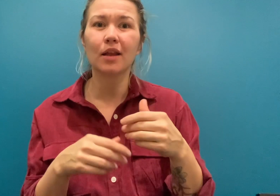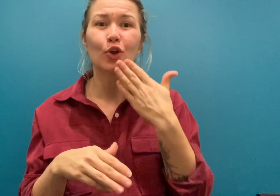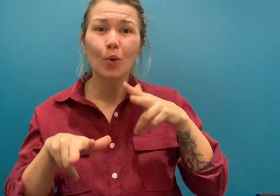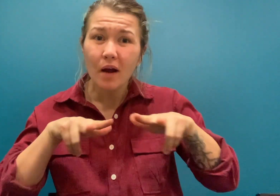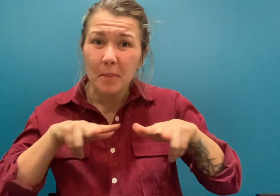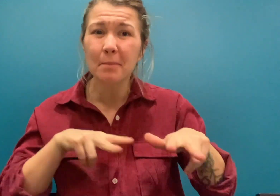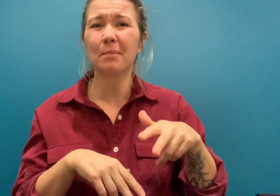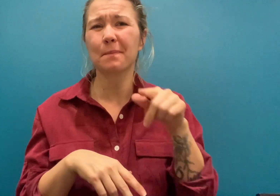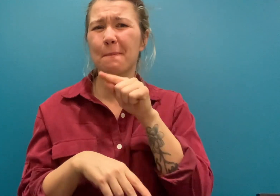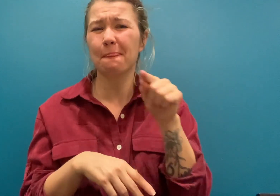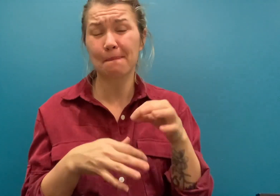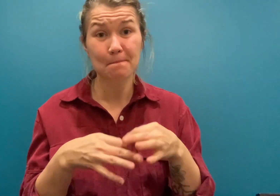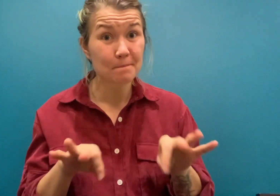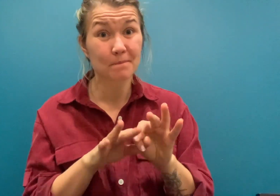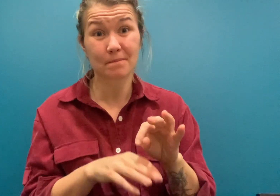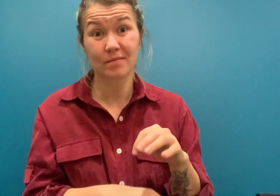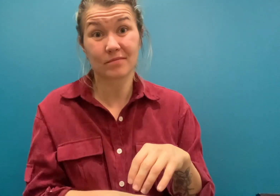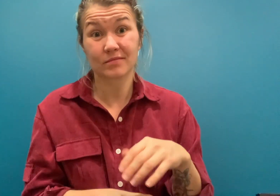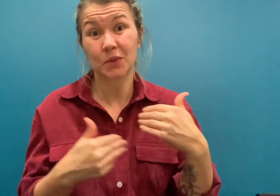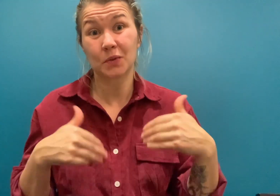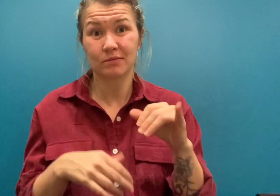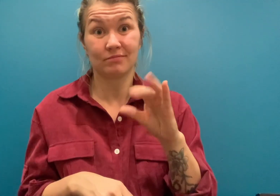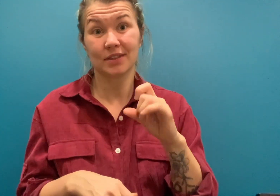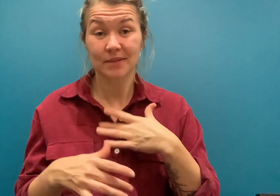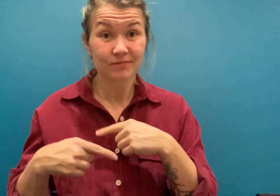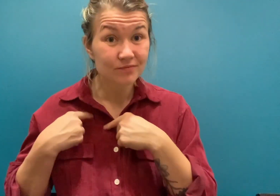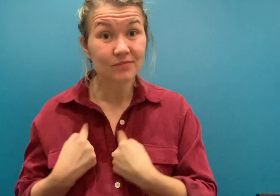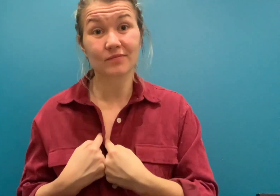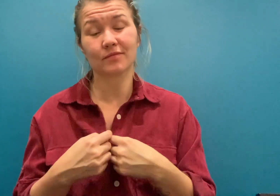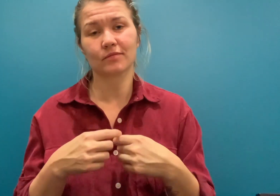and good organisation, it's critical. ICSD is in my heart